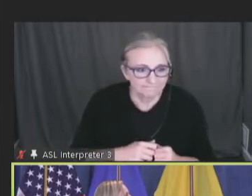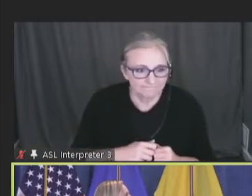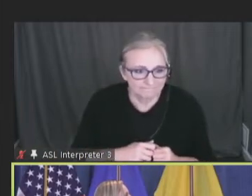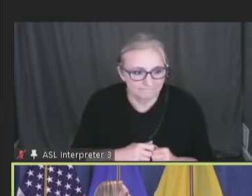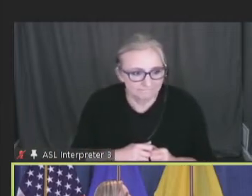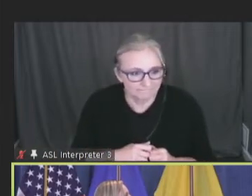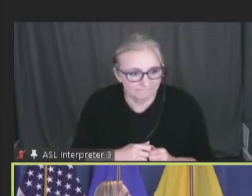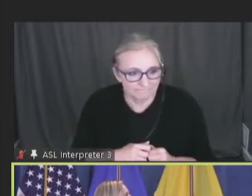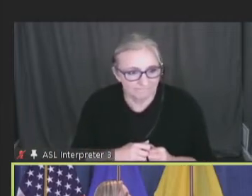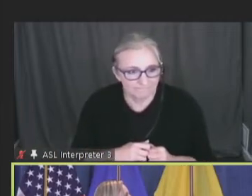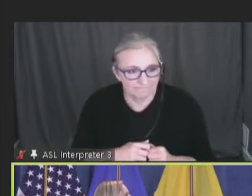Go. Go. Go.